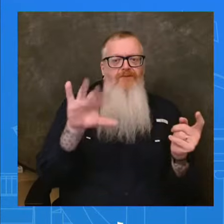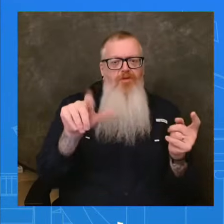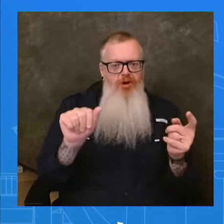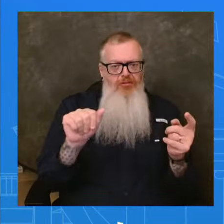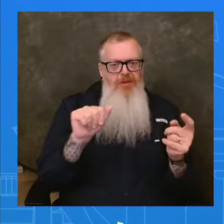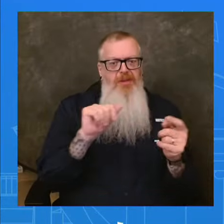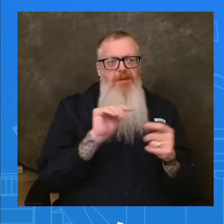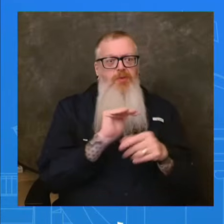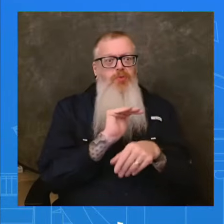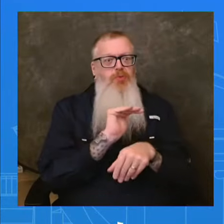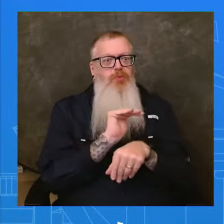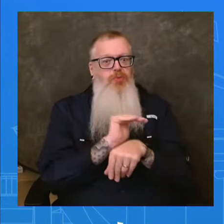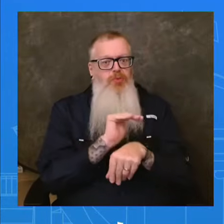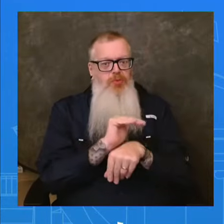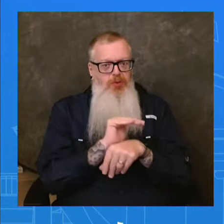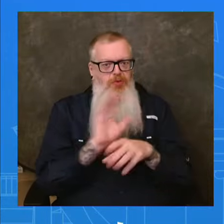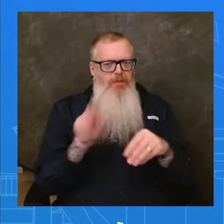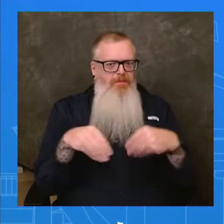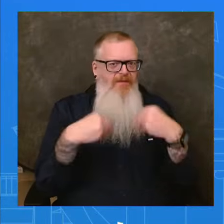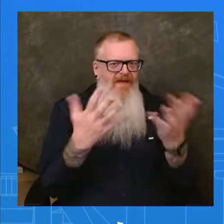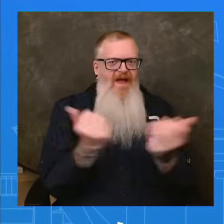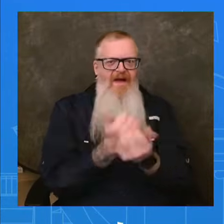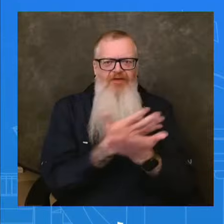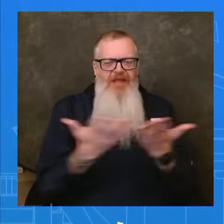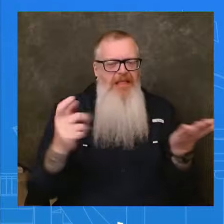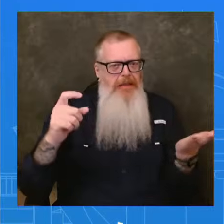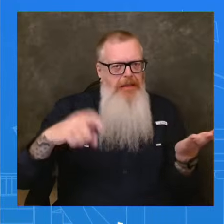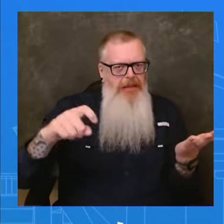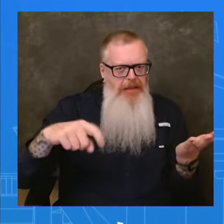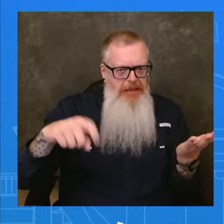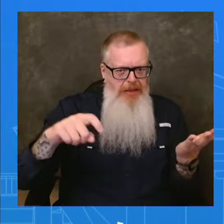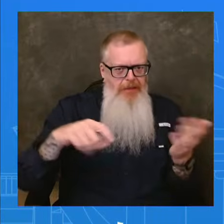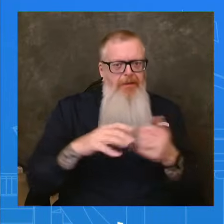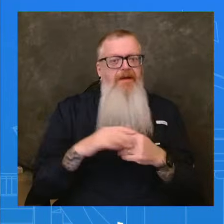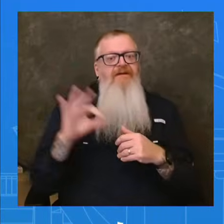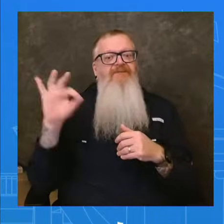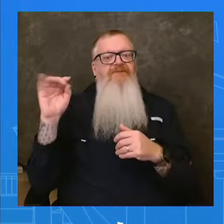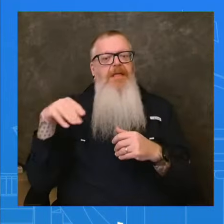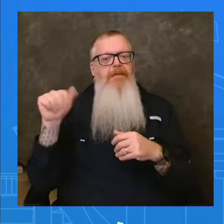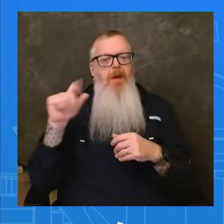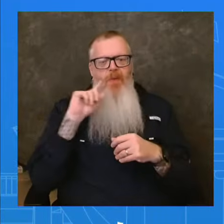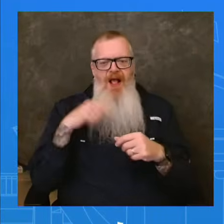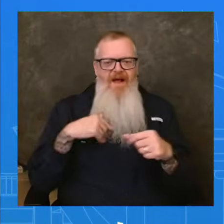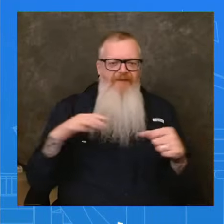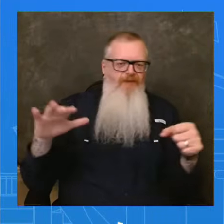FEMA is pre-staging a full slate of response capabilities in Florida and the region,